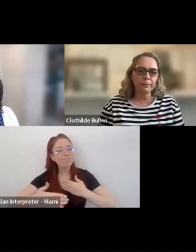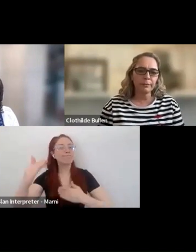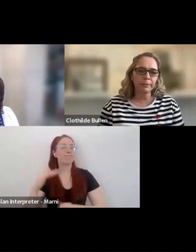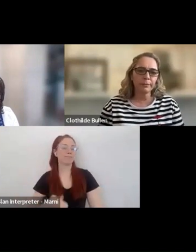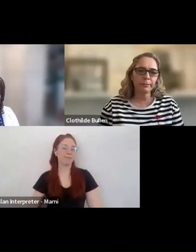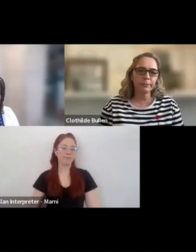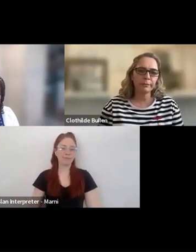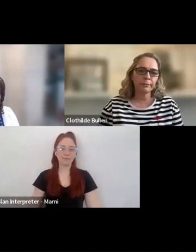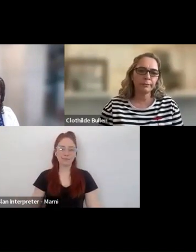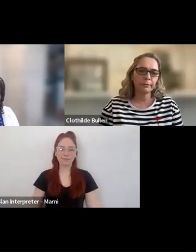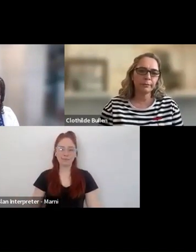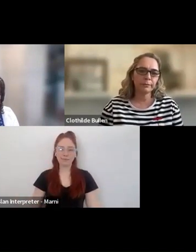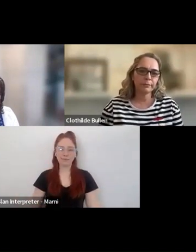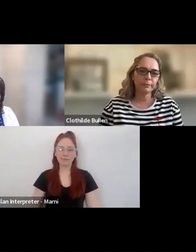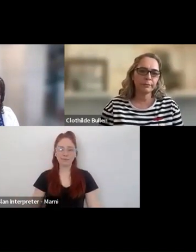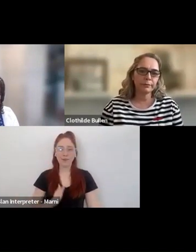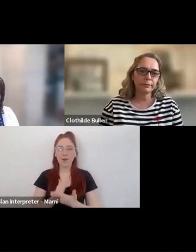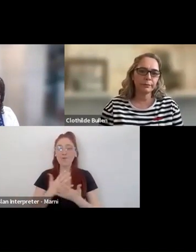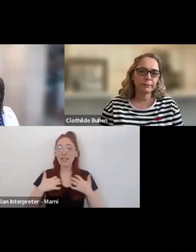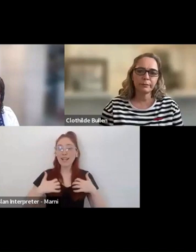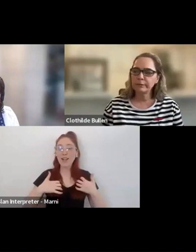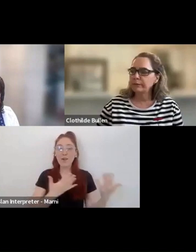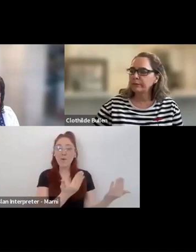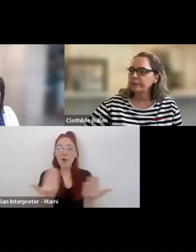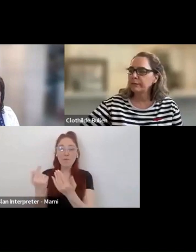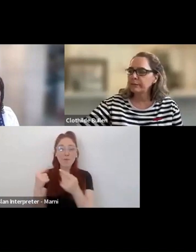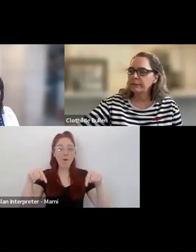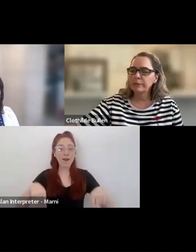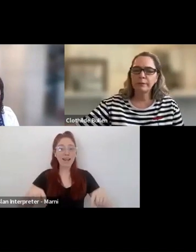I'm really pleased to welcome you all today to the third in